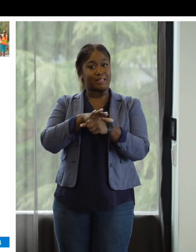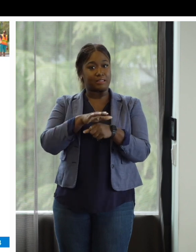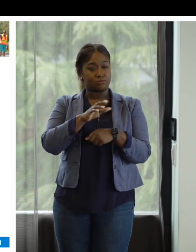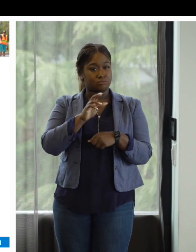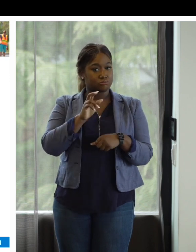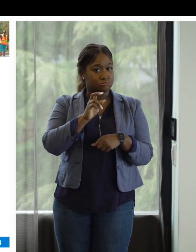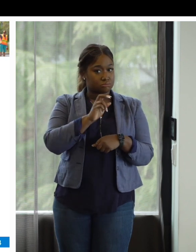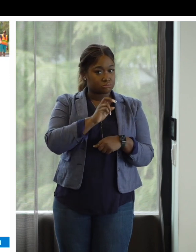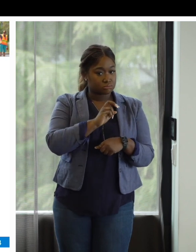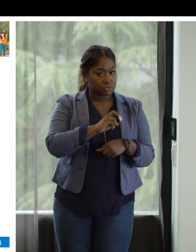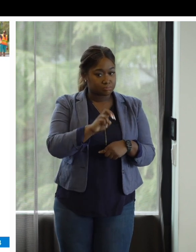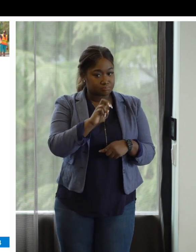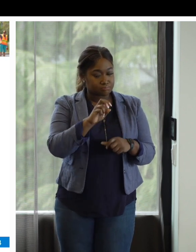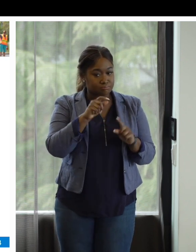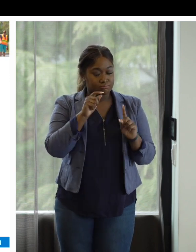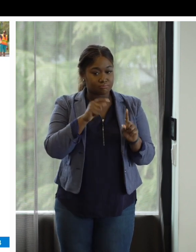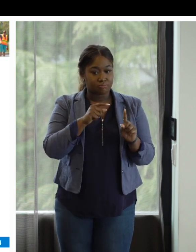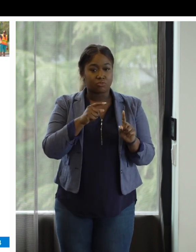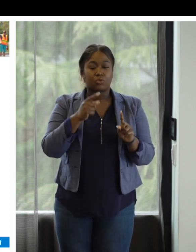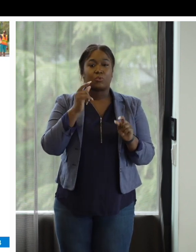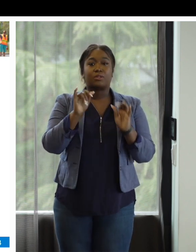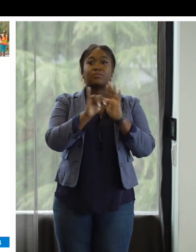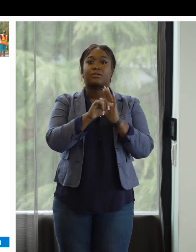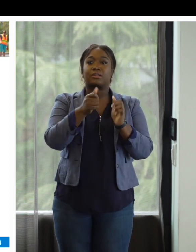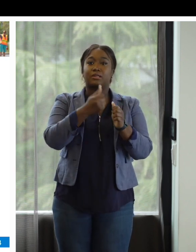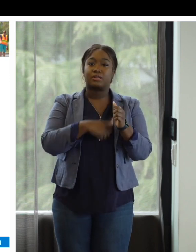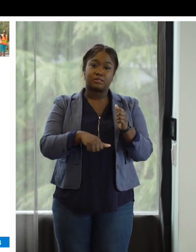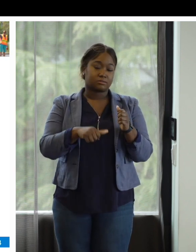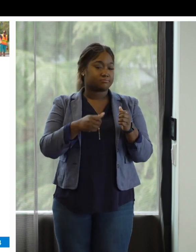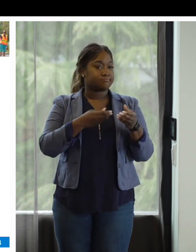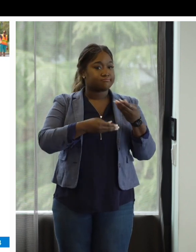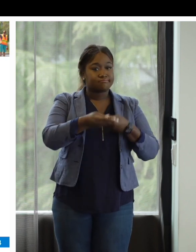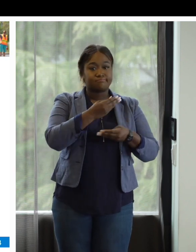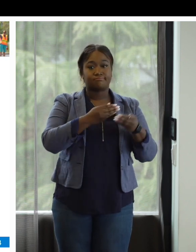each transition each leg process that encompasses a